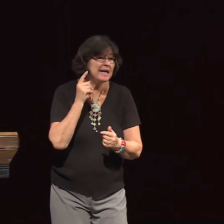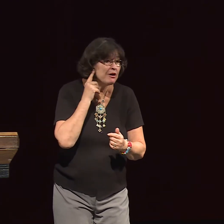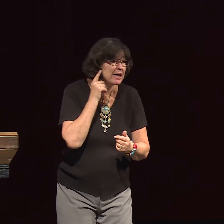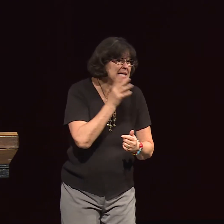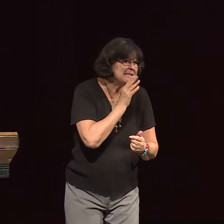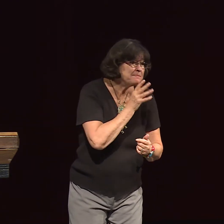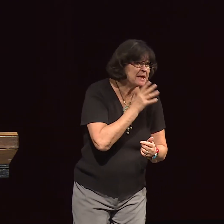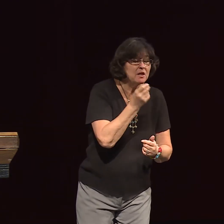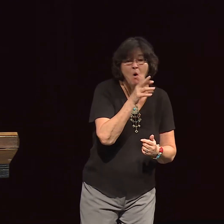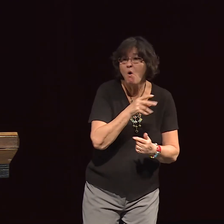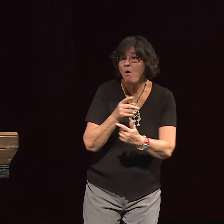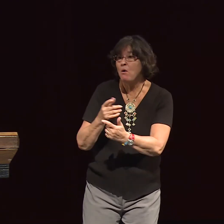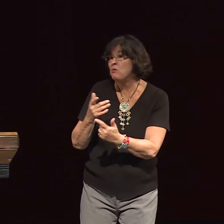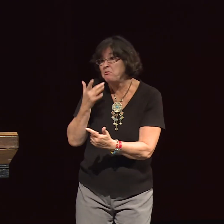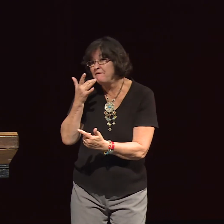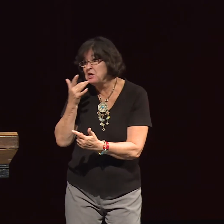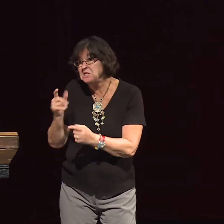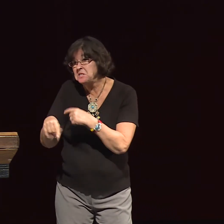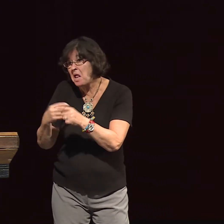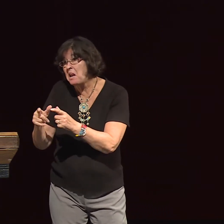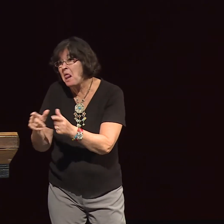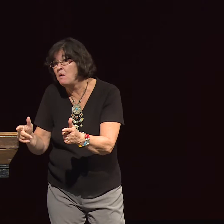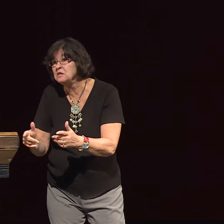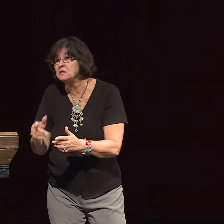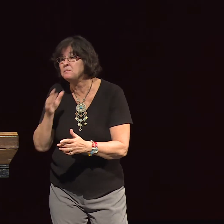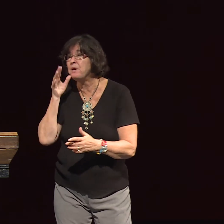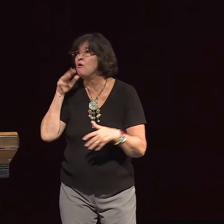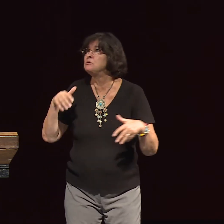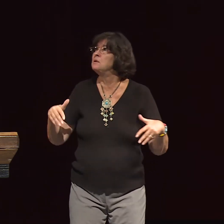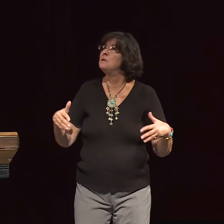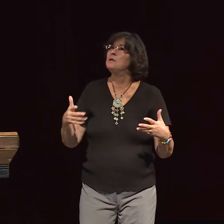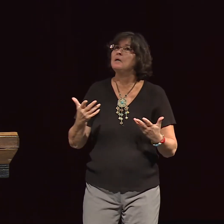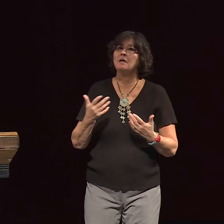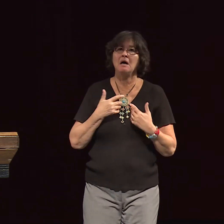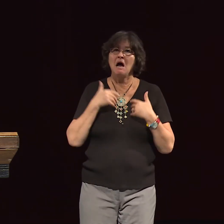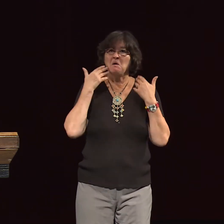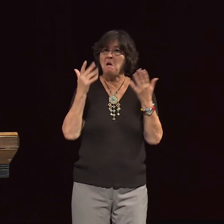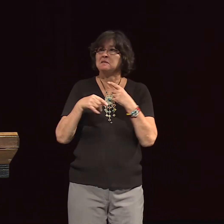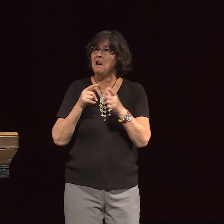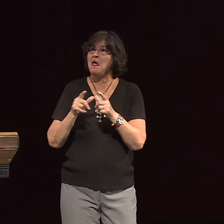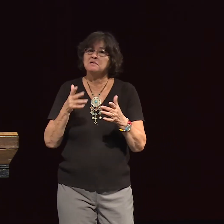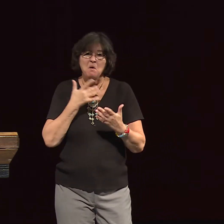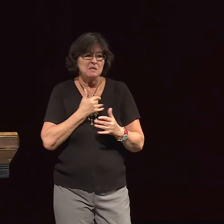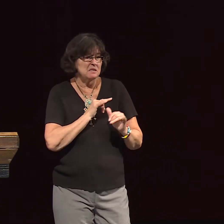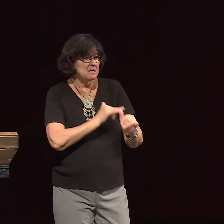"But the good news is... is that you can, you know, "teach them sign language, "or you could put a cochlear implant